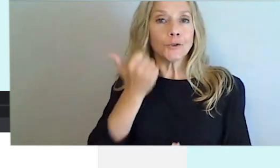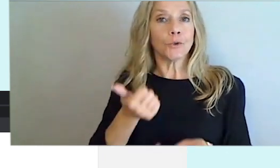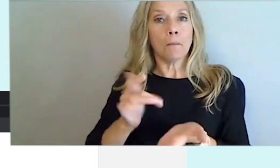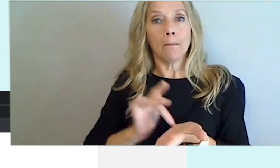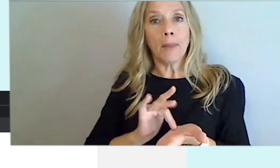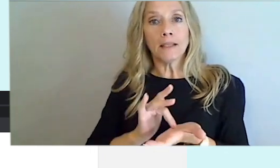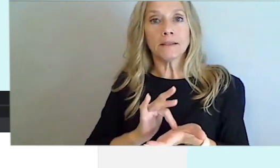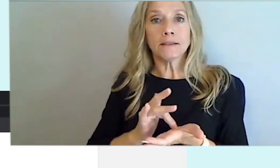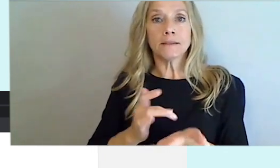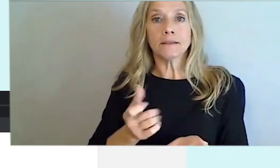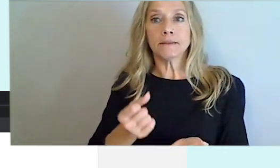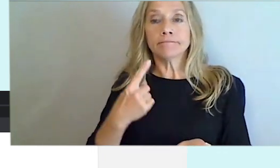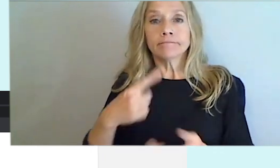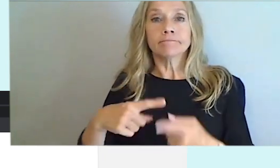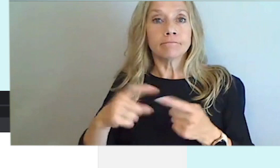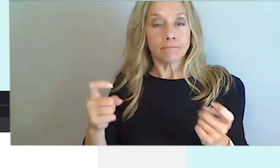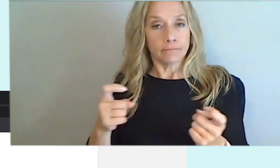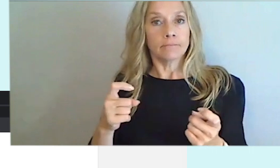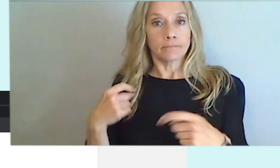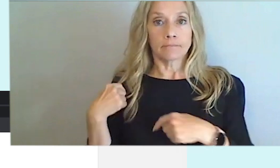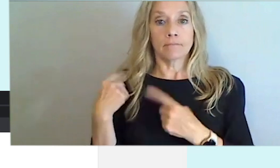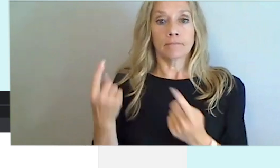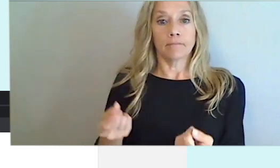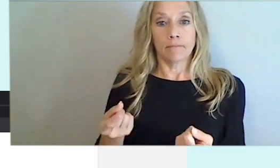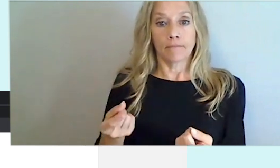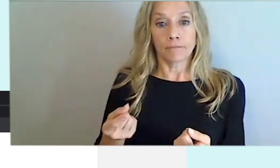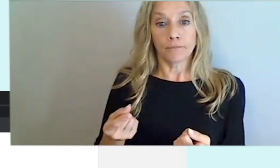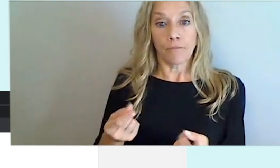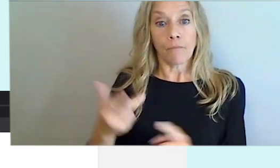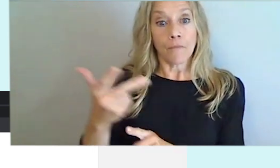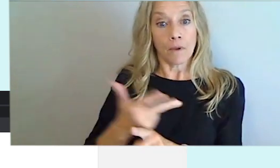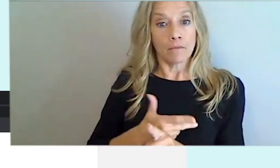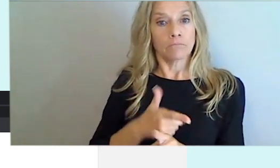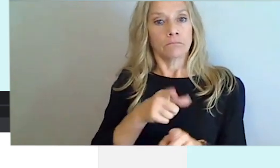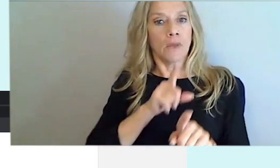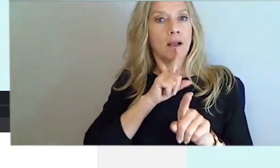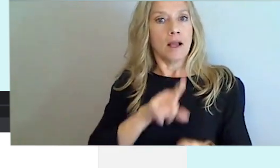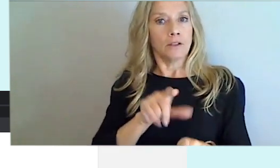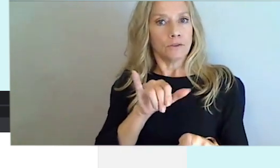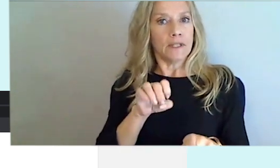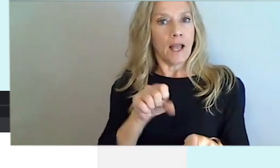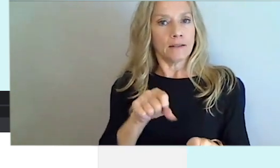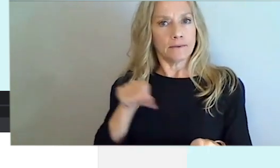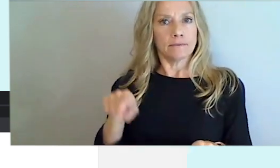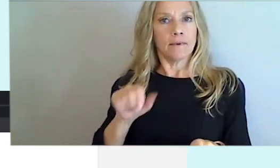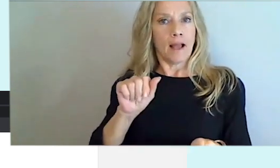and use a checkbox to tell TennCare that Adam wants this care.